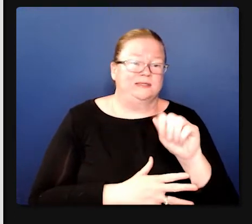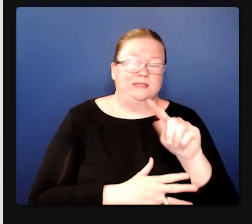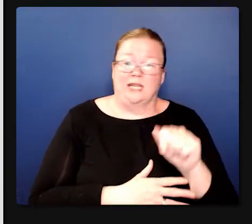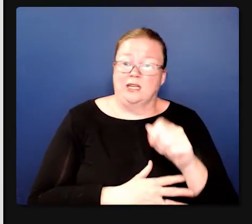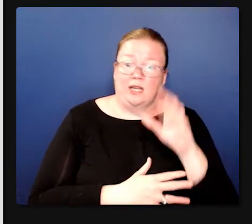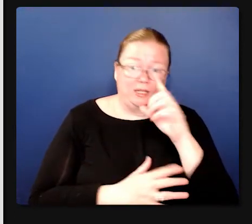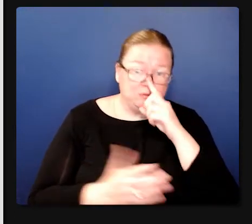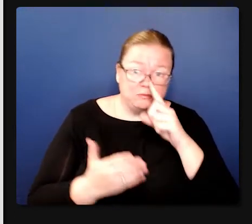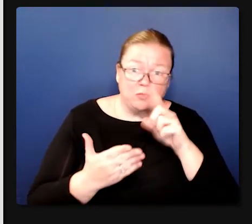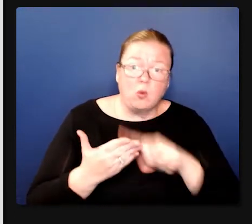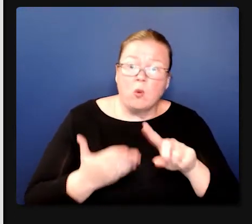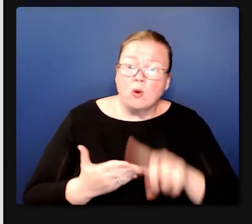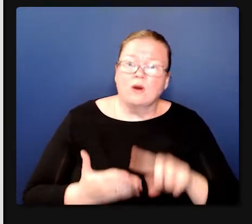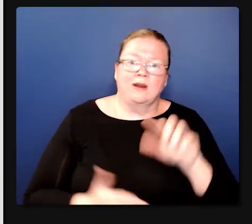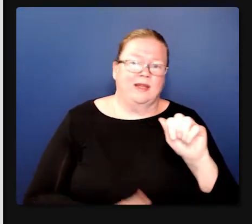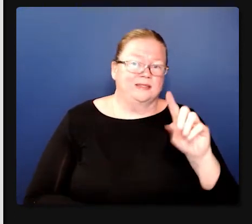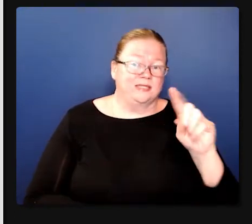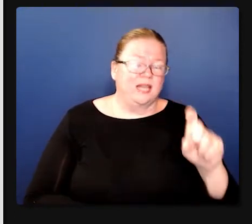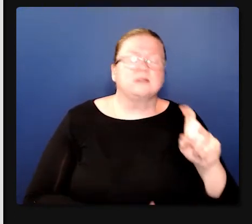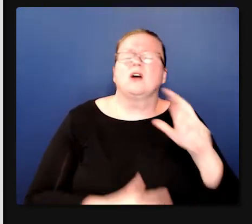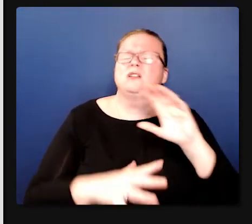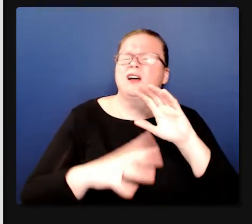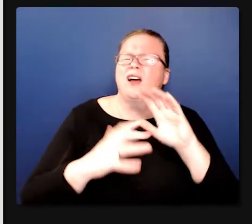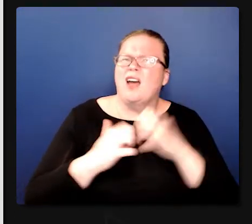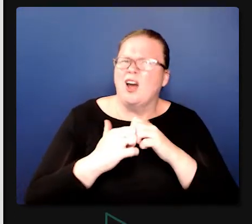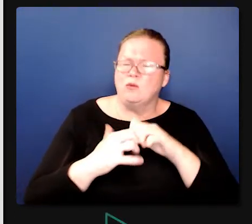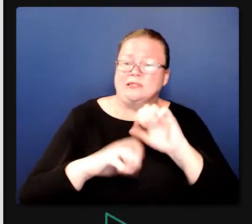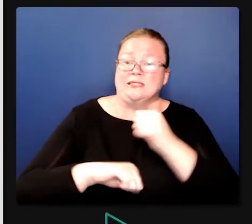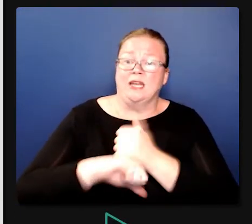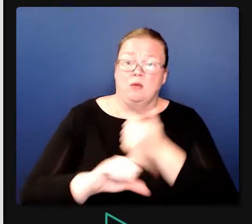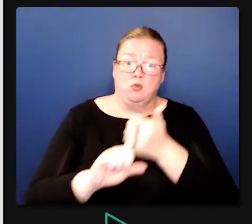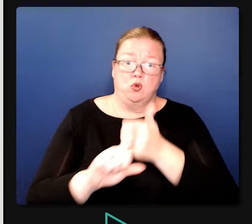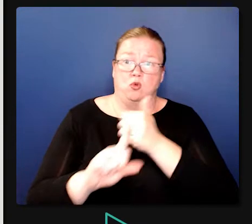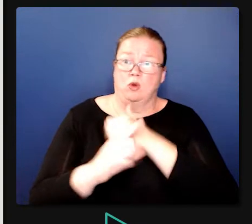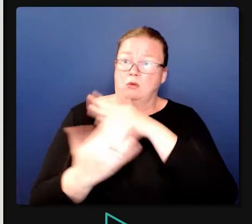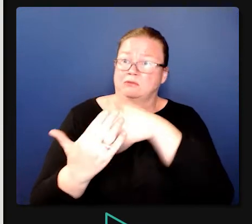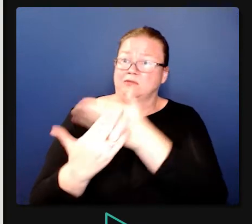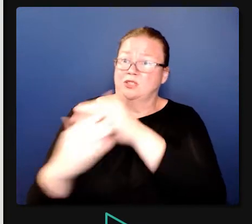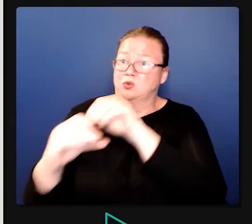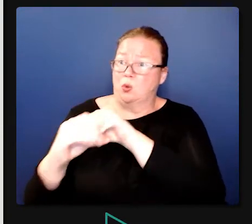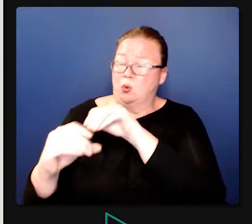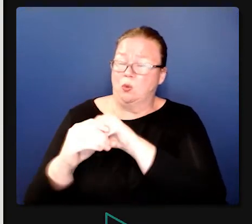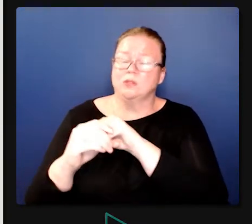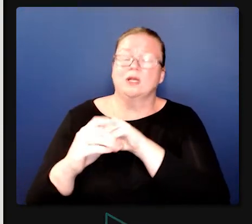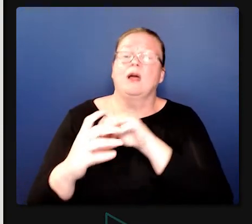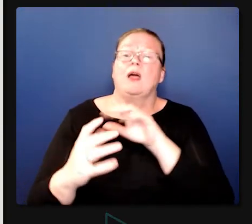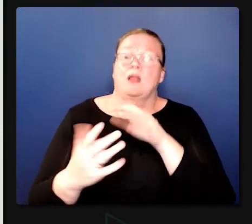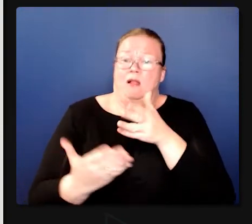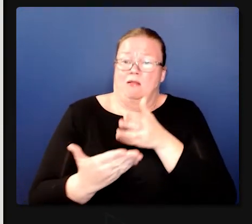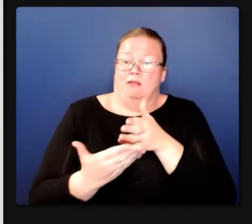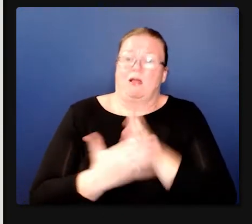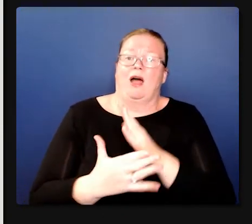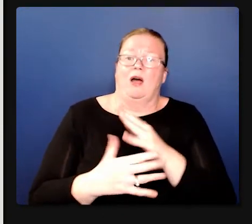It works by configuring your own destination, and authorizes PlayFab to write into this destination.